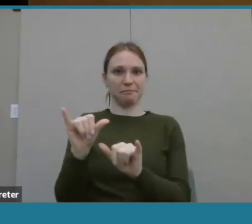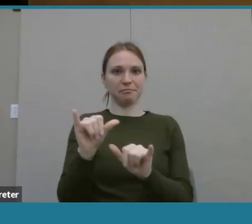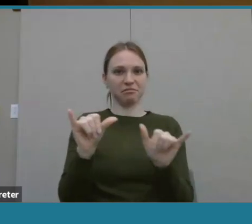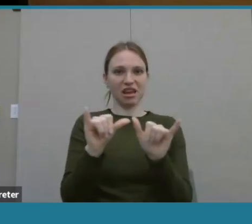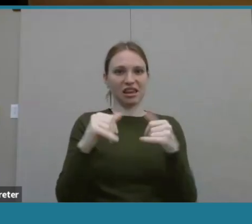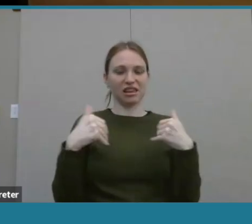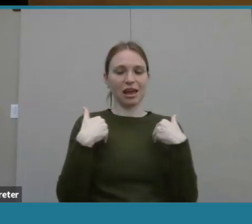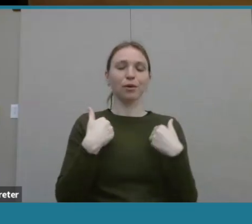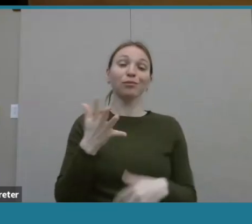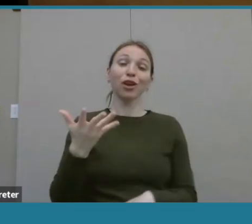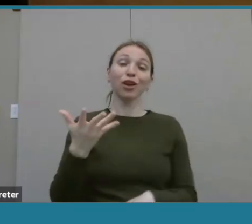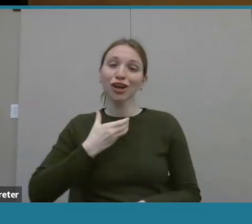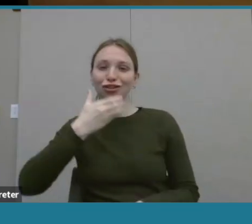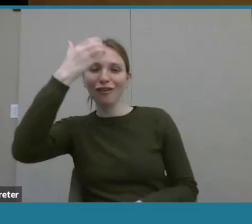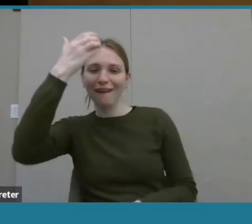A giraffe is 18 feet tall, so you don't really have that.